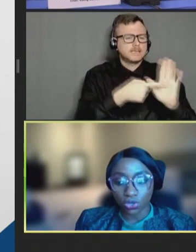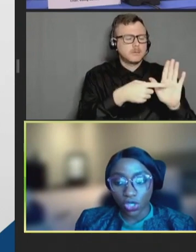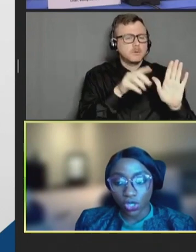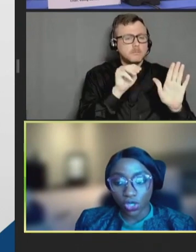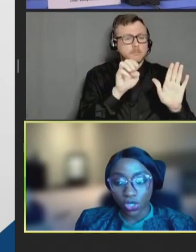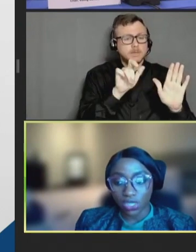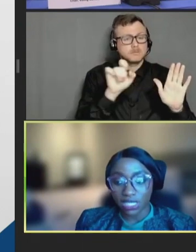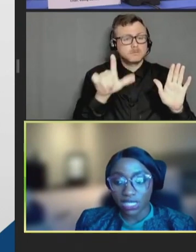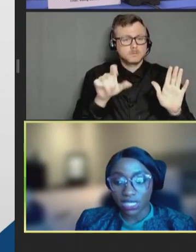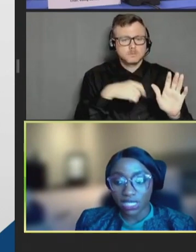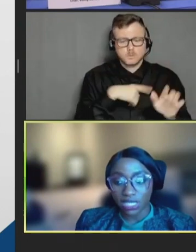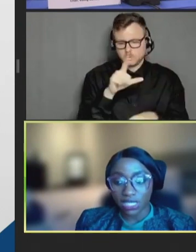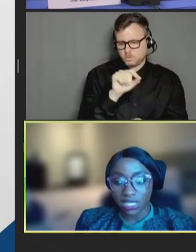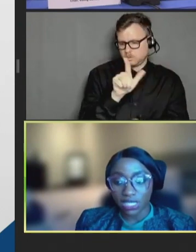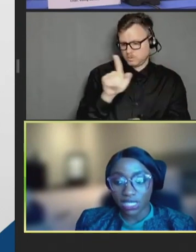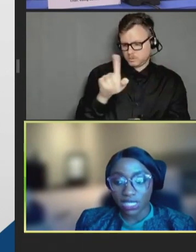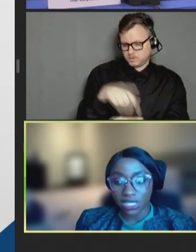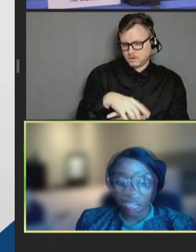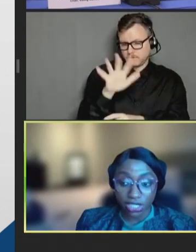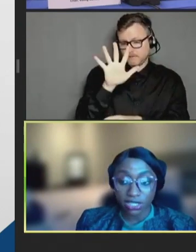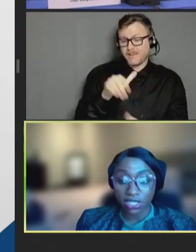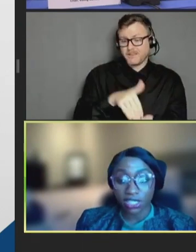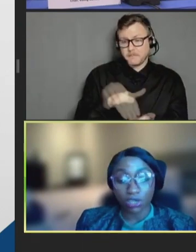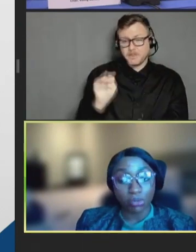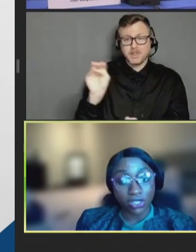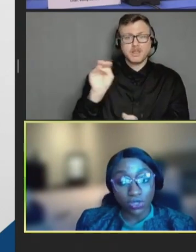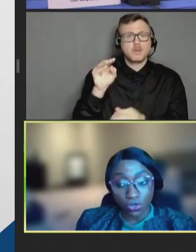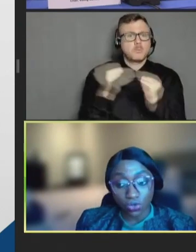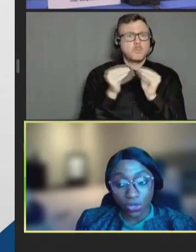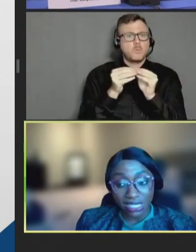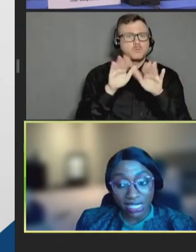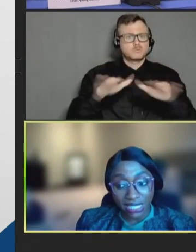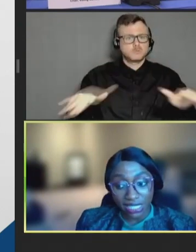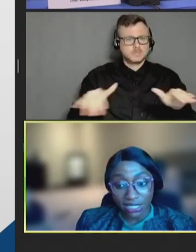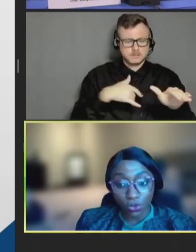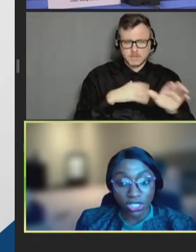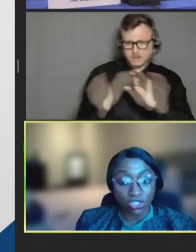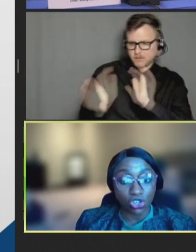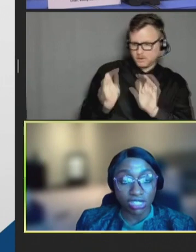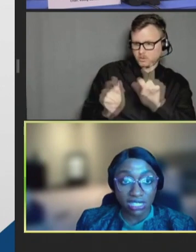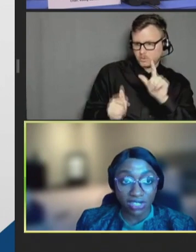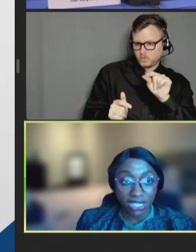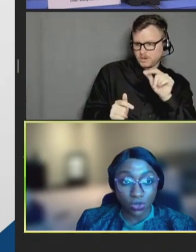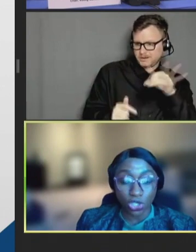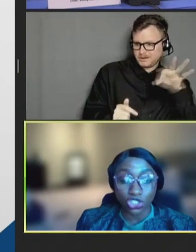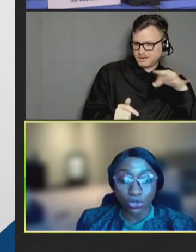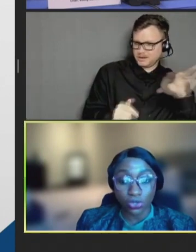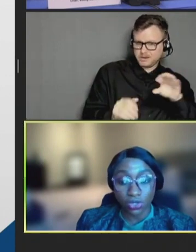we also see 5 million more children compared to 2019 who did not receive at least one dose